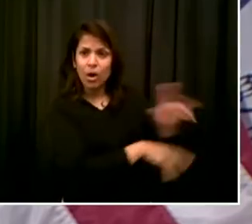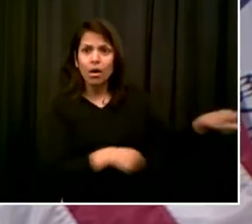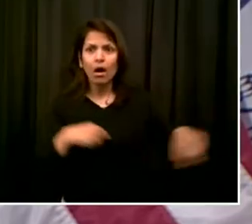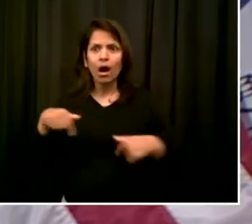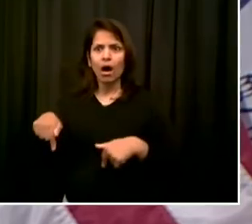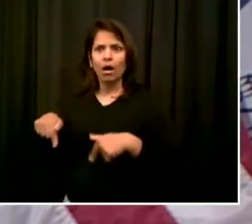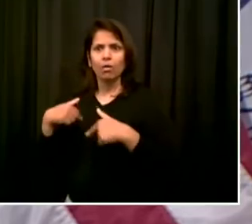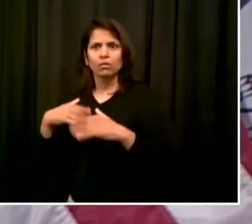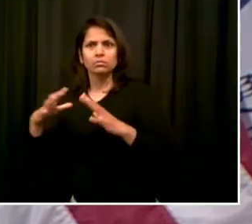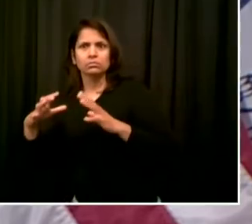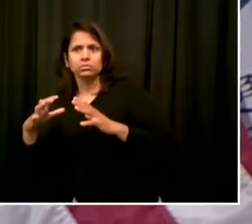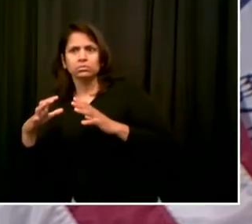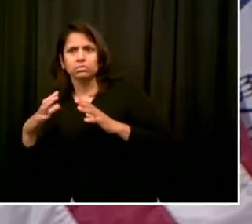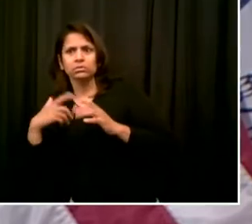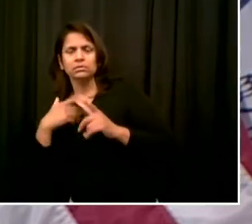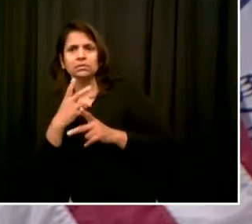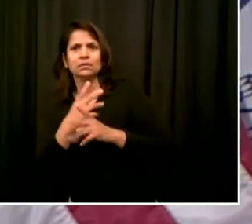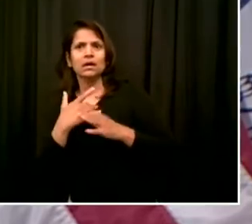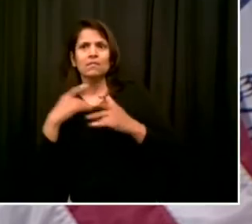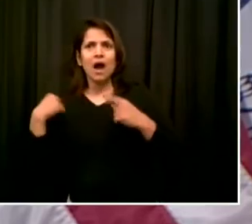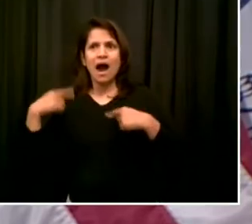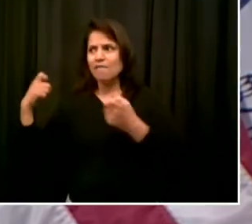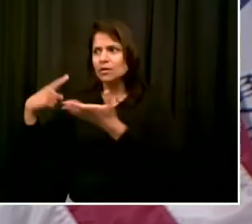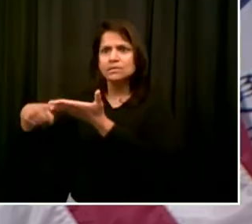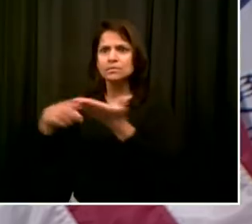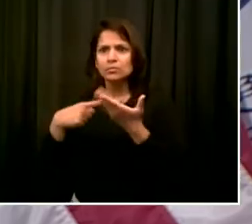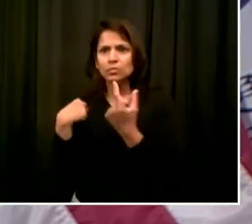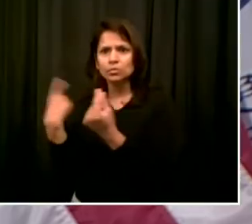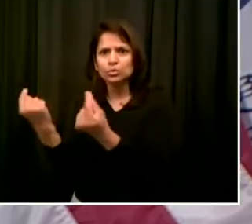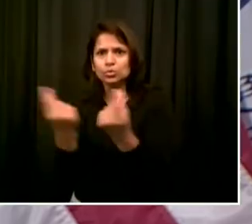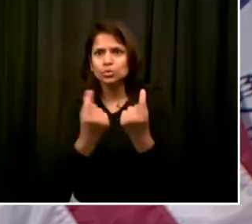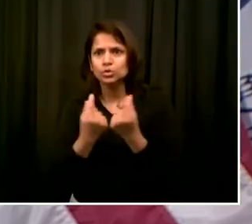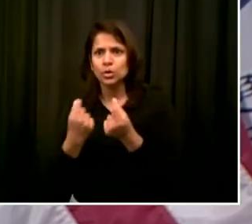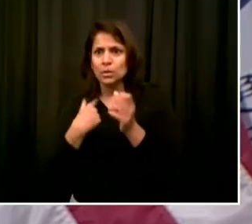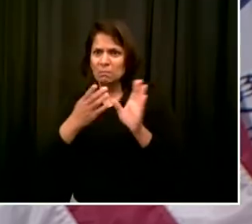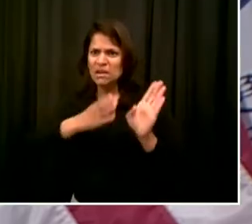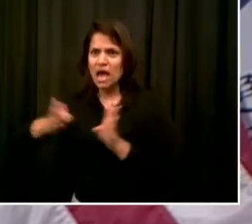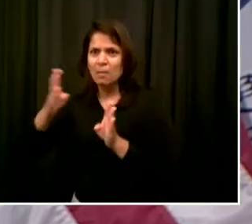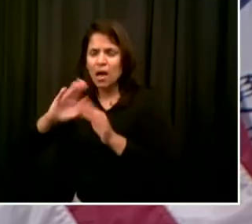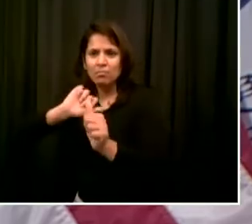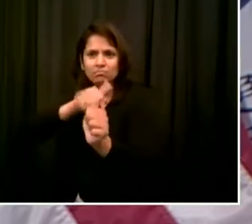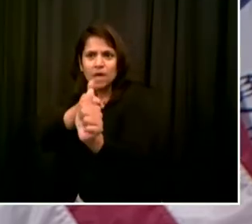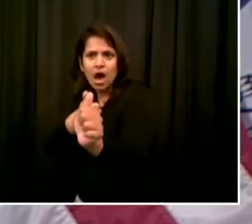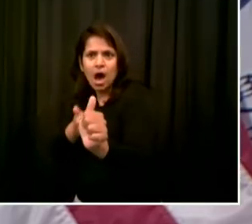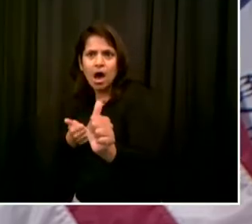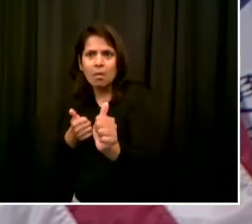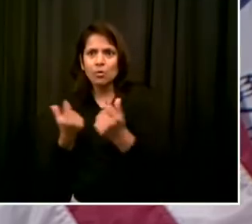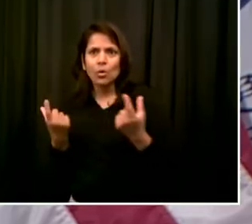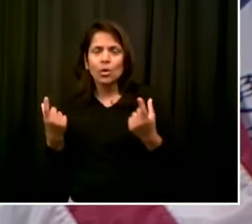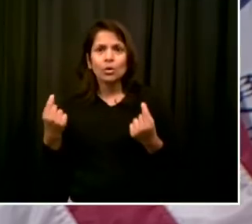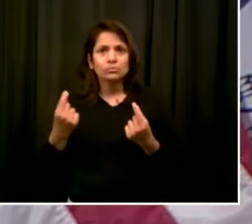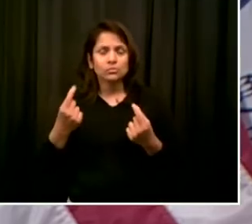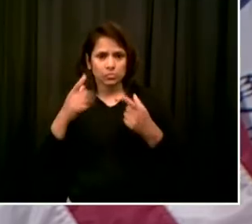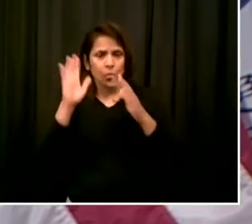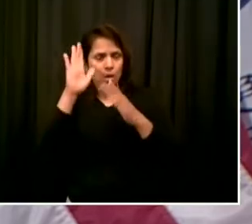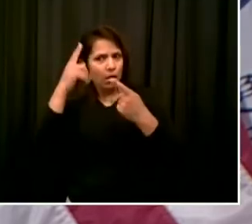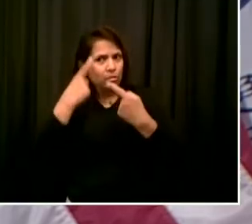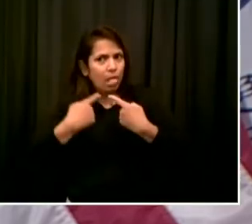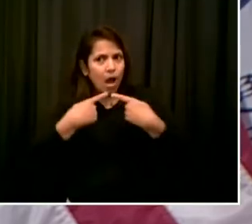AD NOALS WH ITBARS AND RESTAURANTS. WE THOUGHT, EVERYONE STARTED